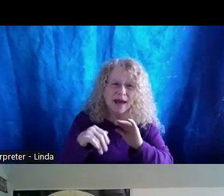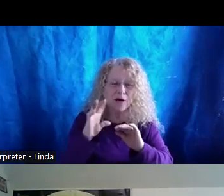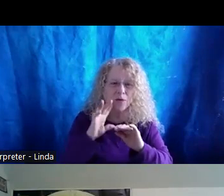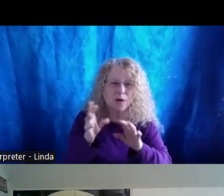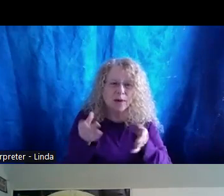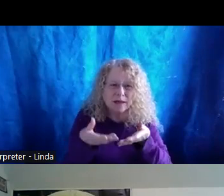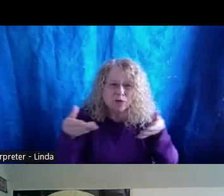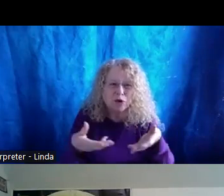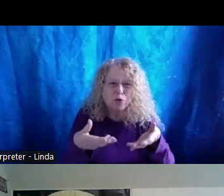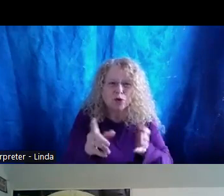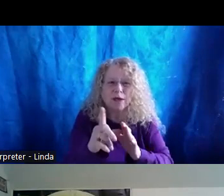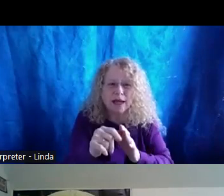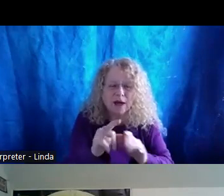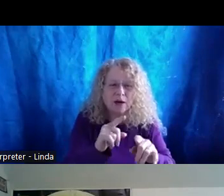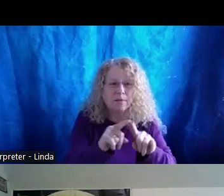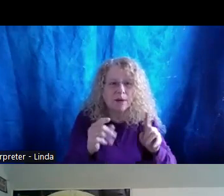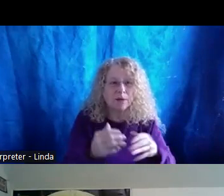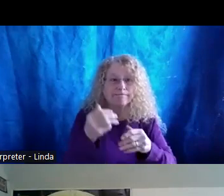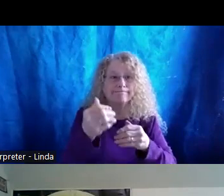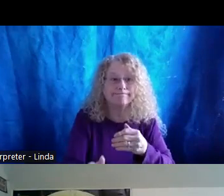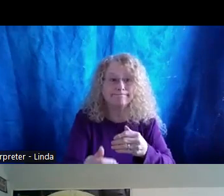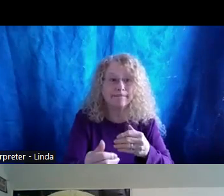THE MEETING, BUT WE'LL GO AHEAD AND MOVE ON TO THE NEXT THING THAT WAS ON OUR AGENDA,